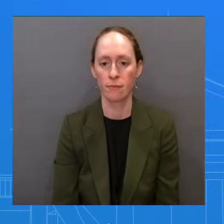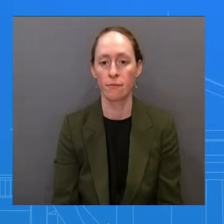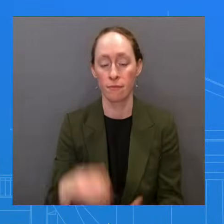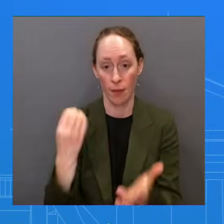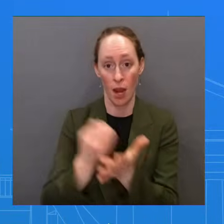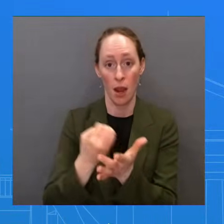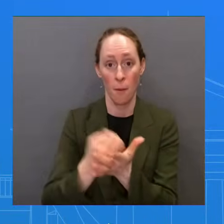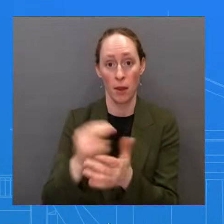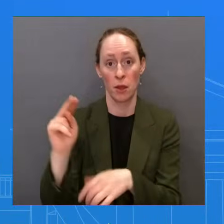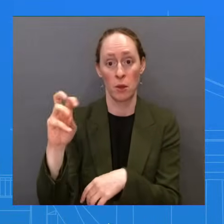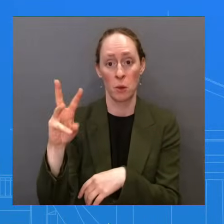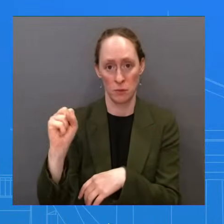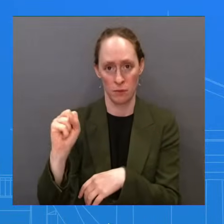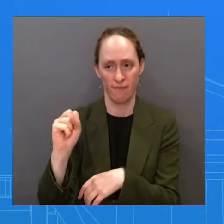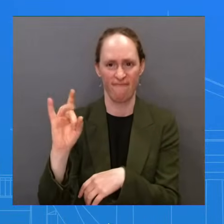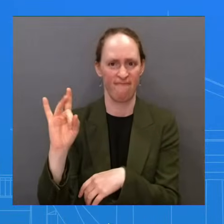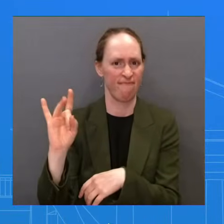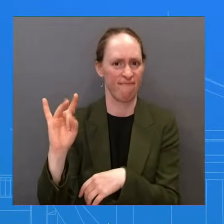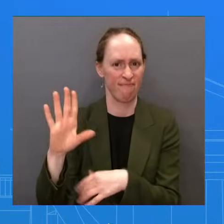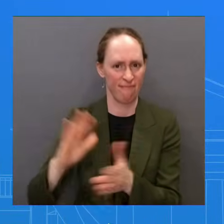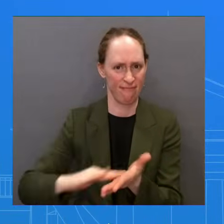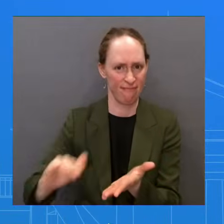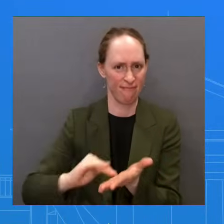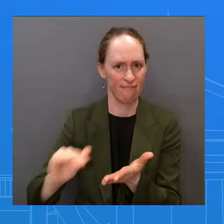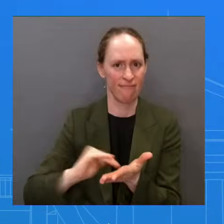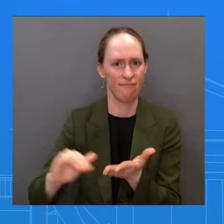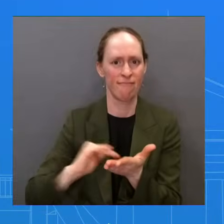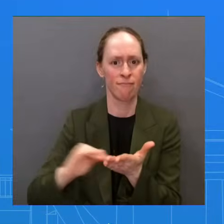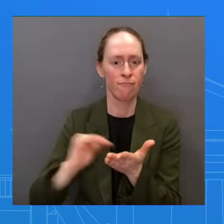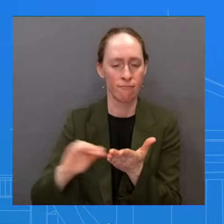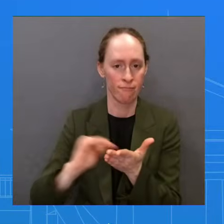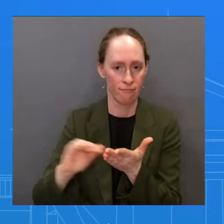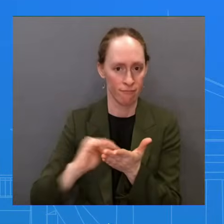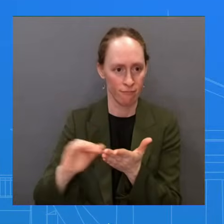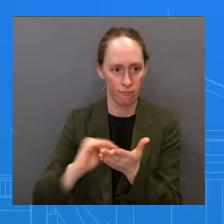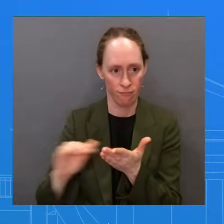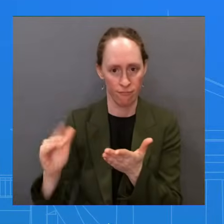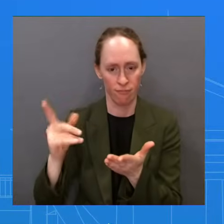and that's the highest level since December of 2020. You know, how many layoffs is the President comfortable